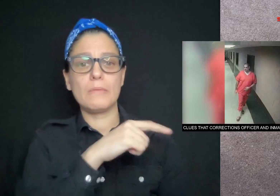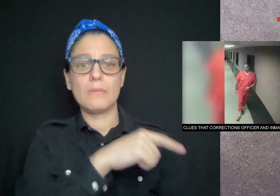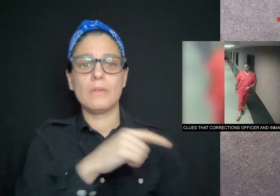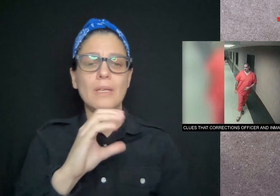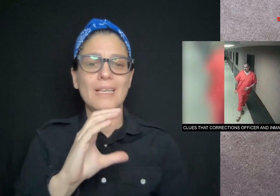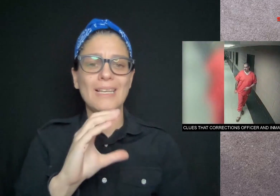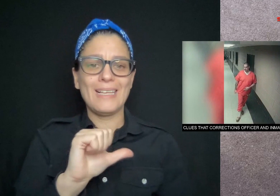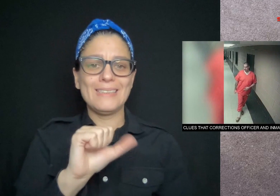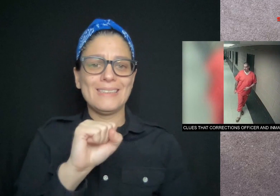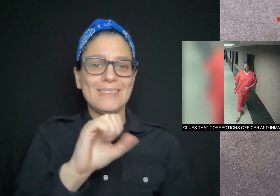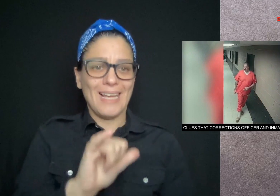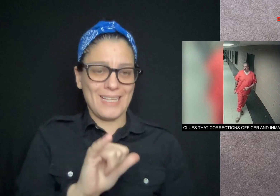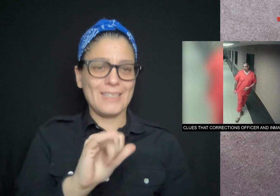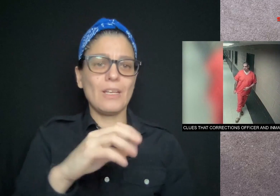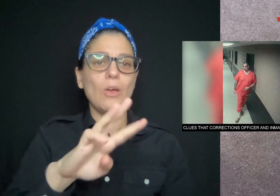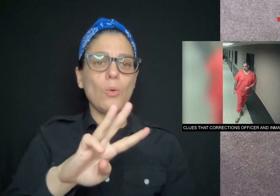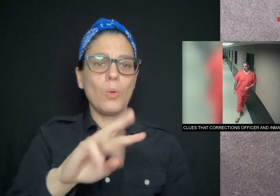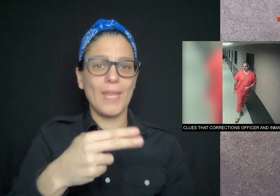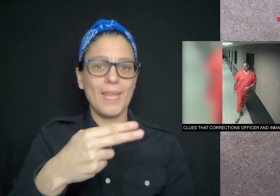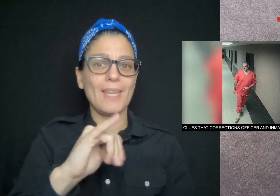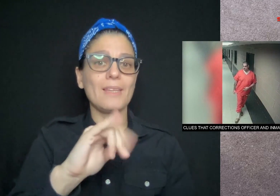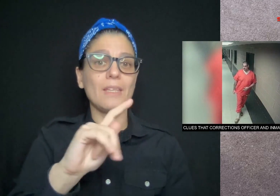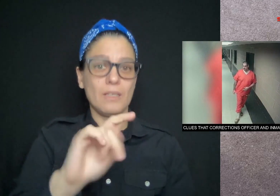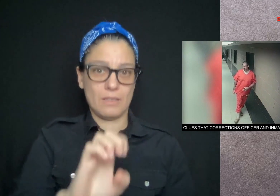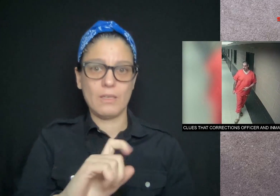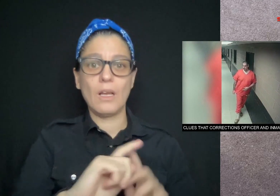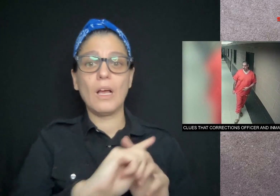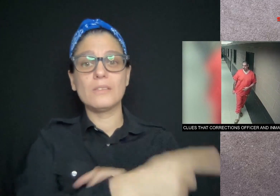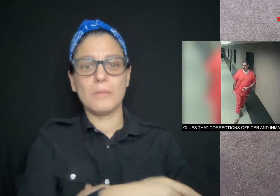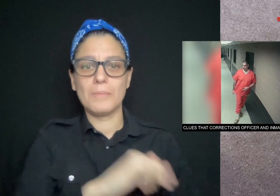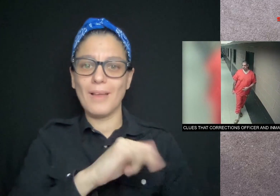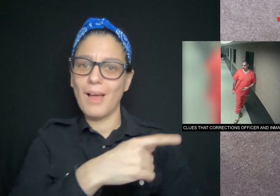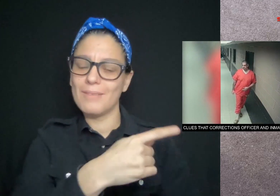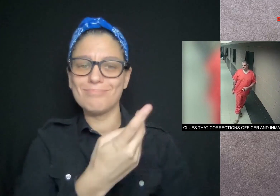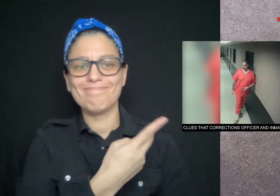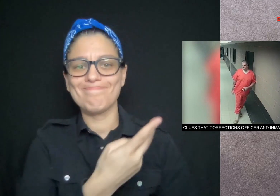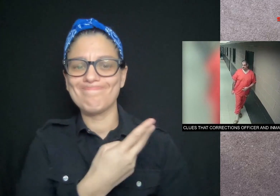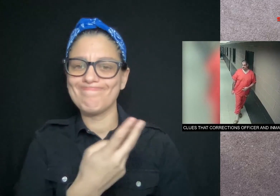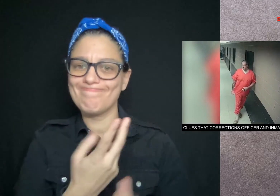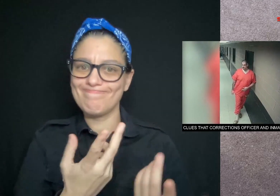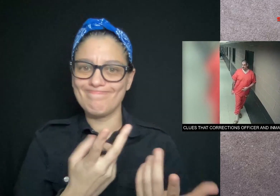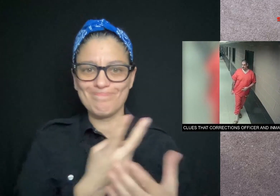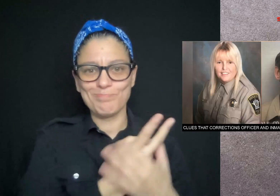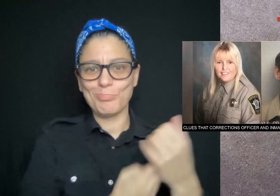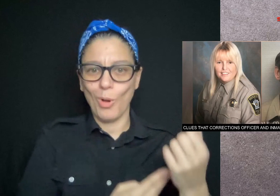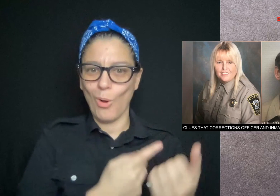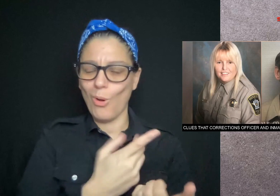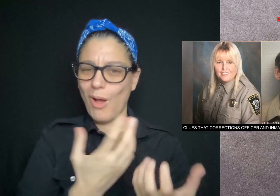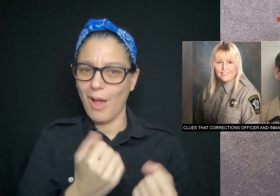authorities now believe that the officer Vicky White not only helped Casey White escape